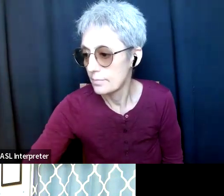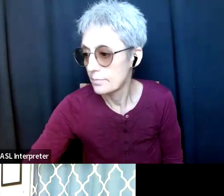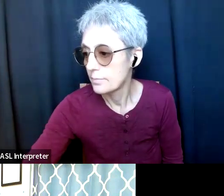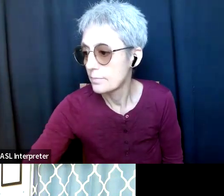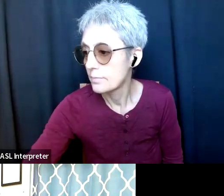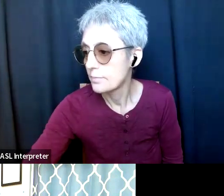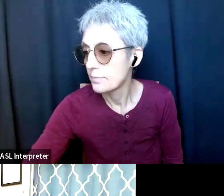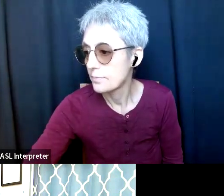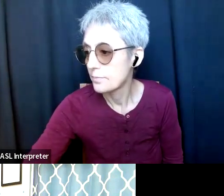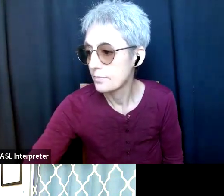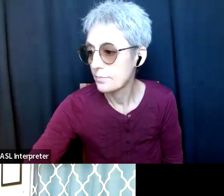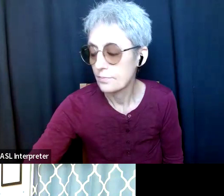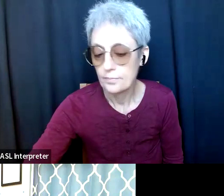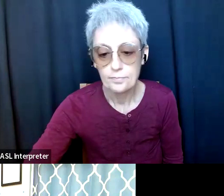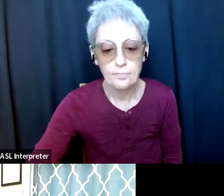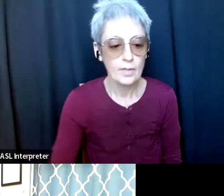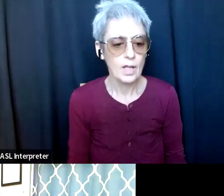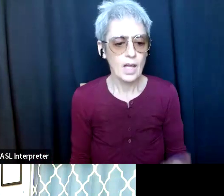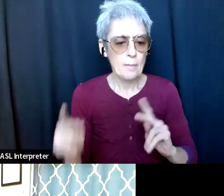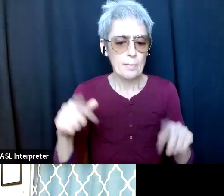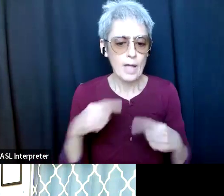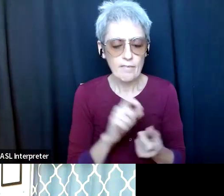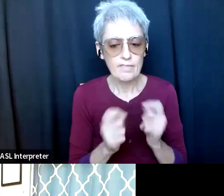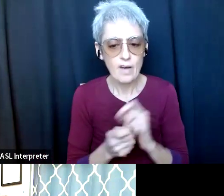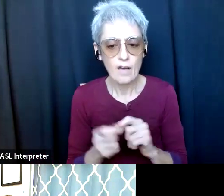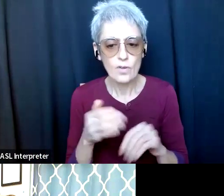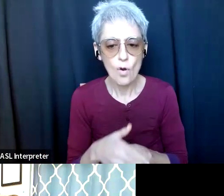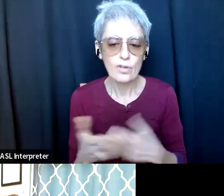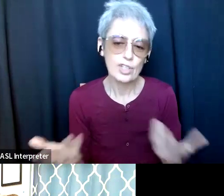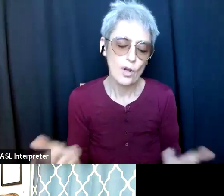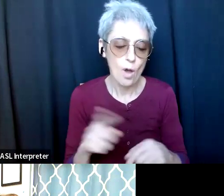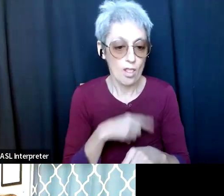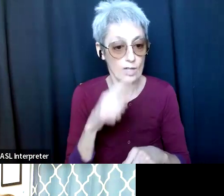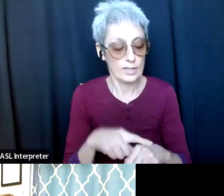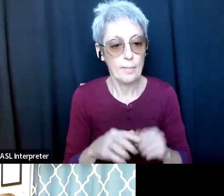interact with domain general distractibility?" It's a good point.